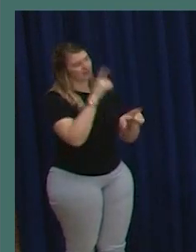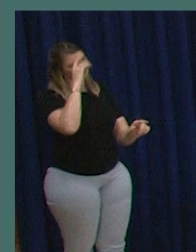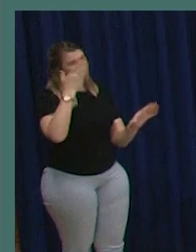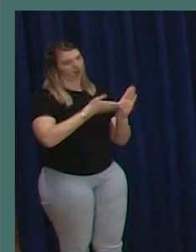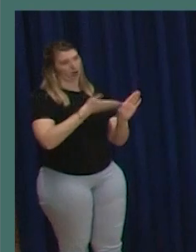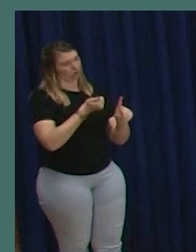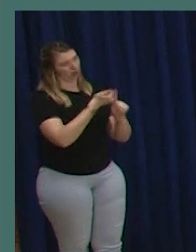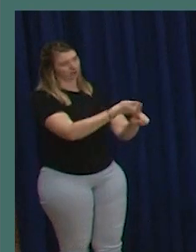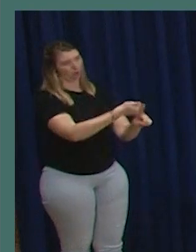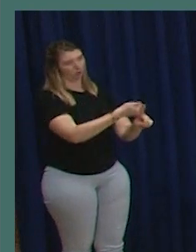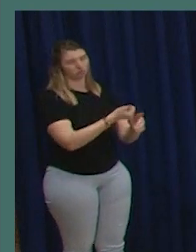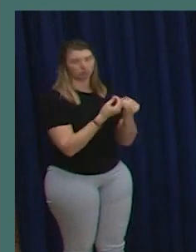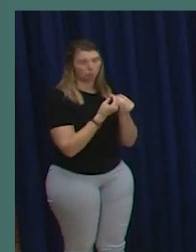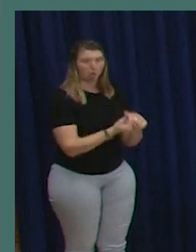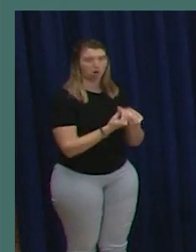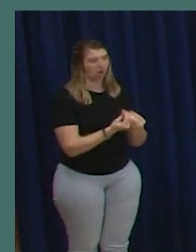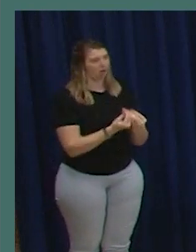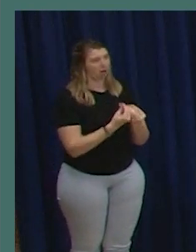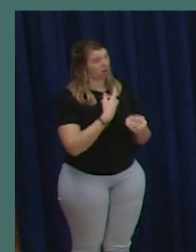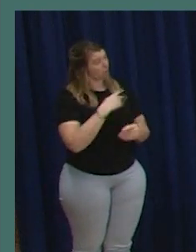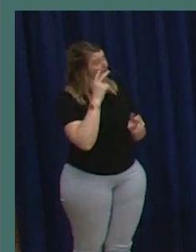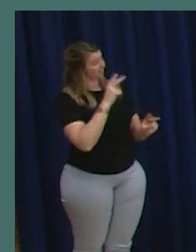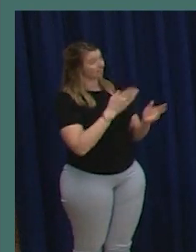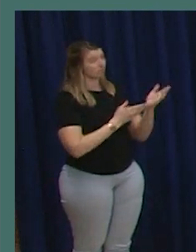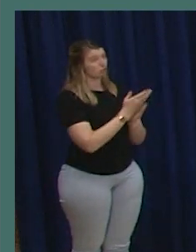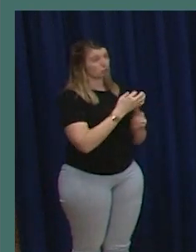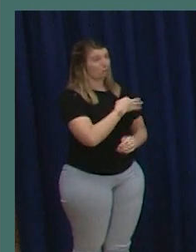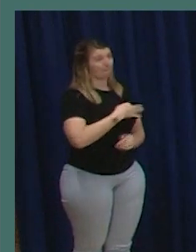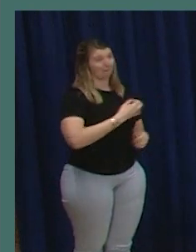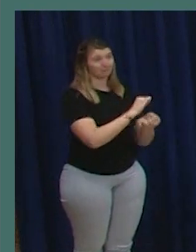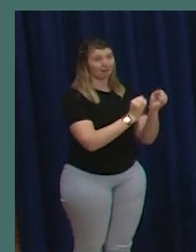school, okay, we've had students who failed an exam they've seen one of my colleagues in the room